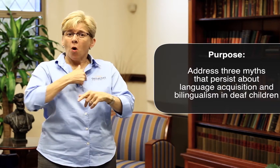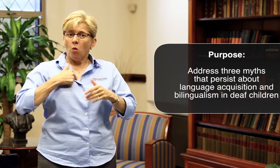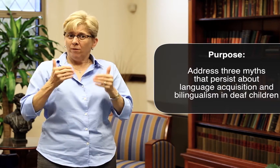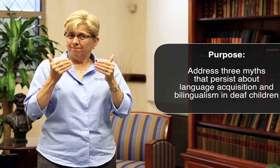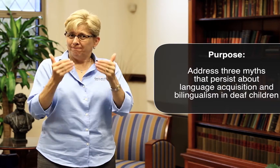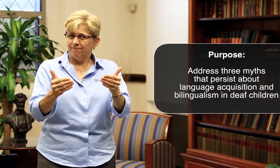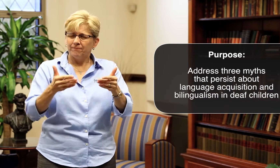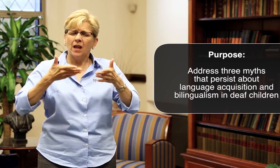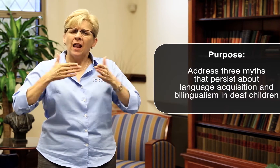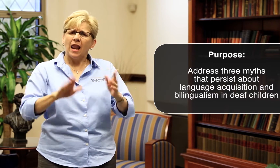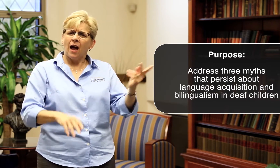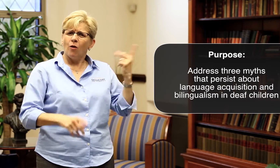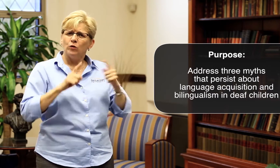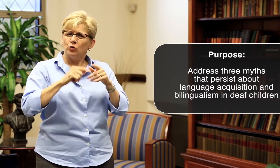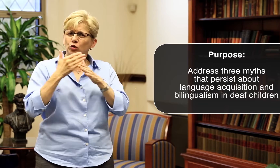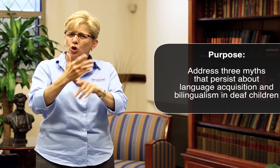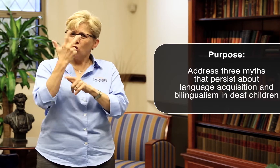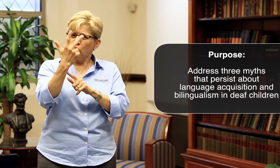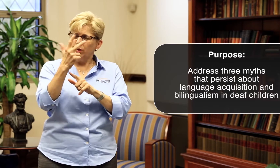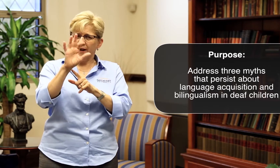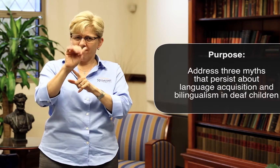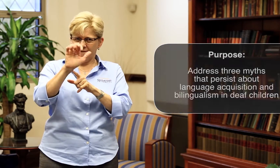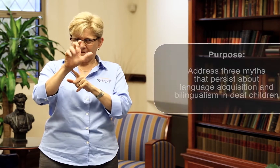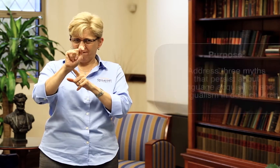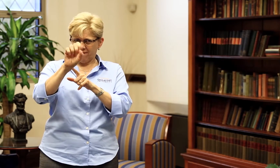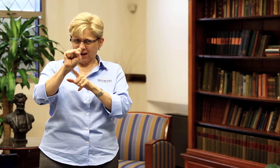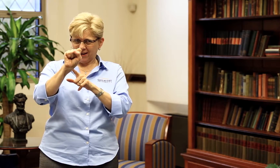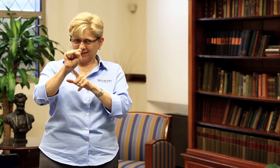Before we do, allow us to share three facts.